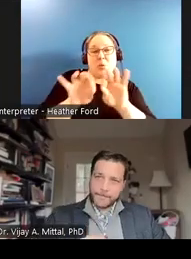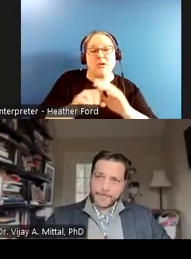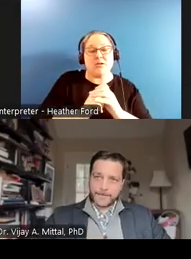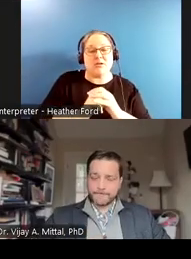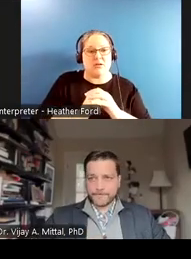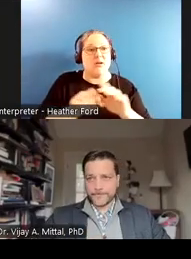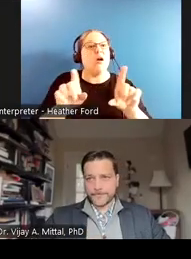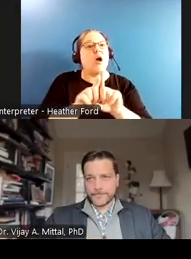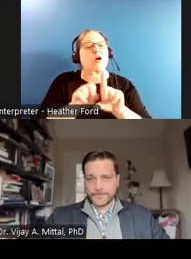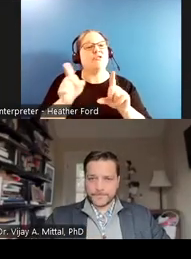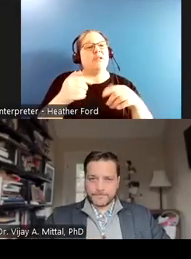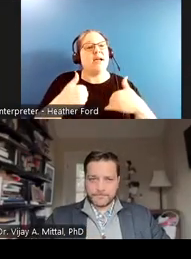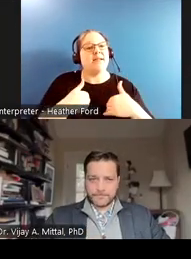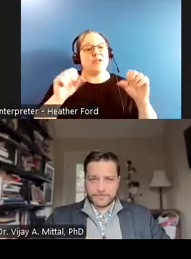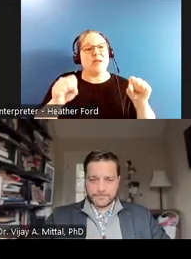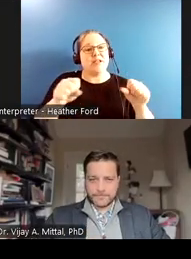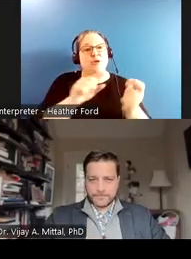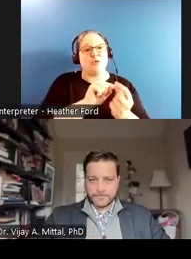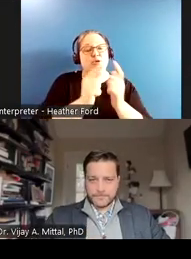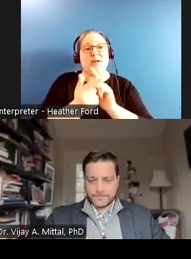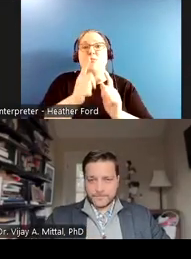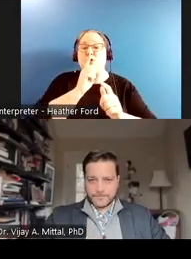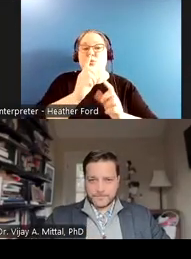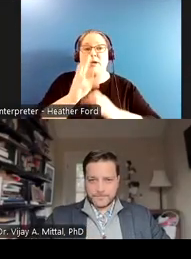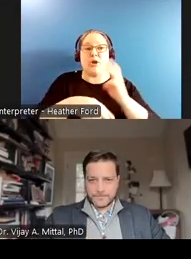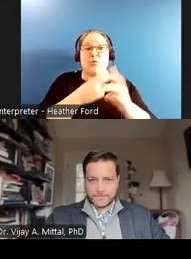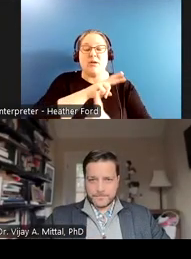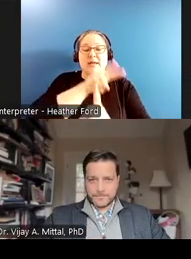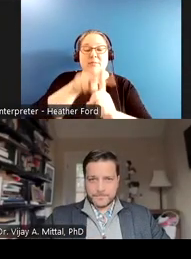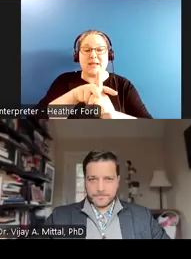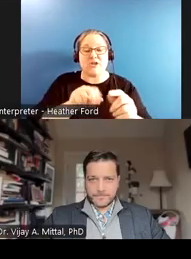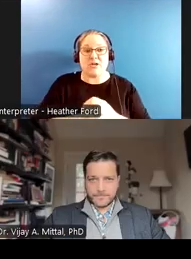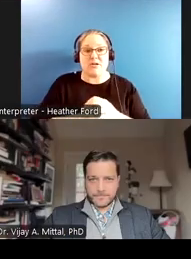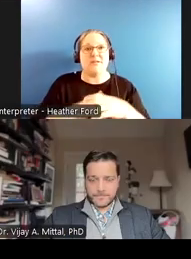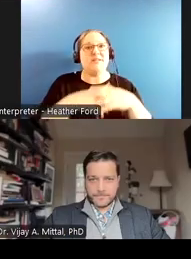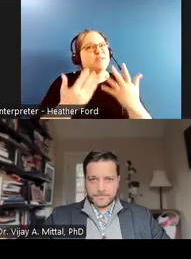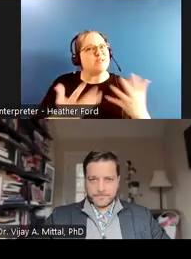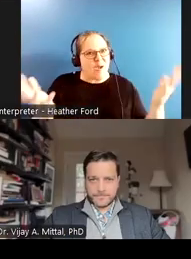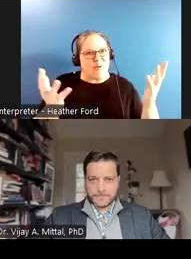potential really to be translated into real world applications. So having said all that, I'm going